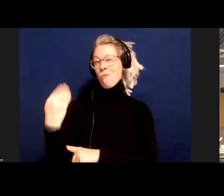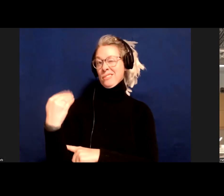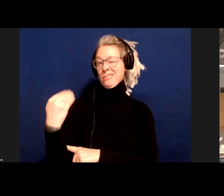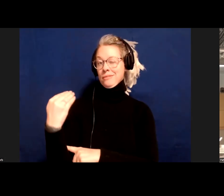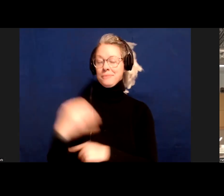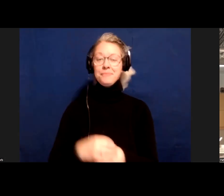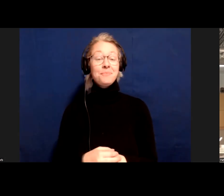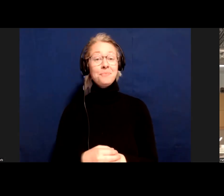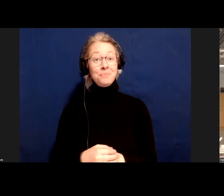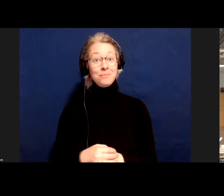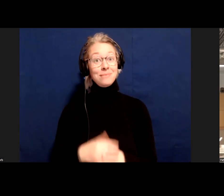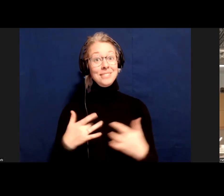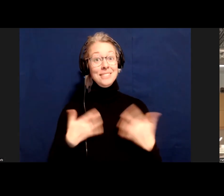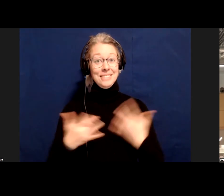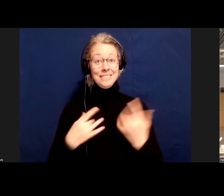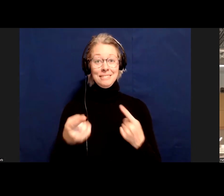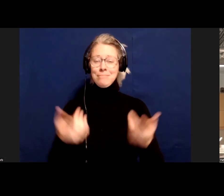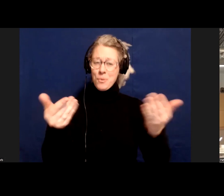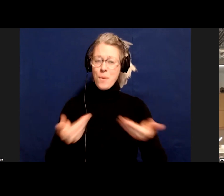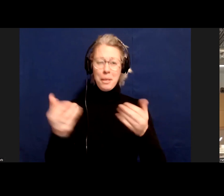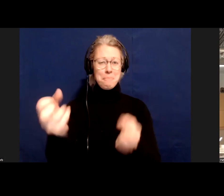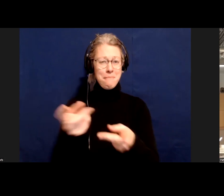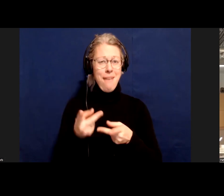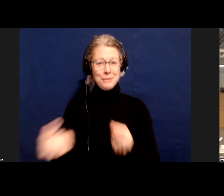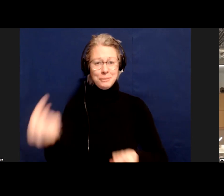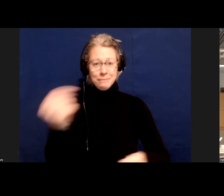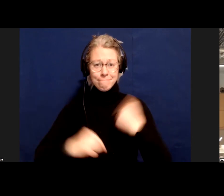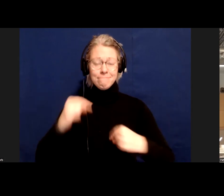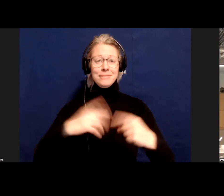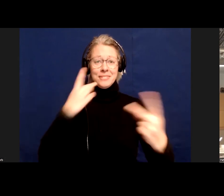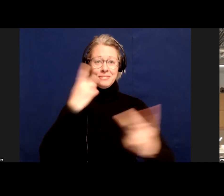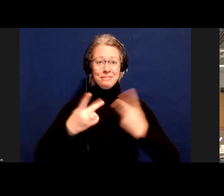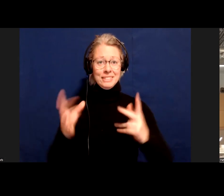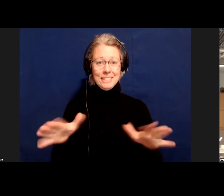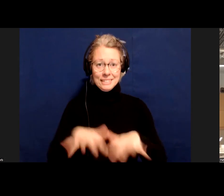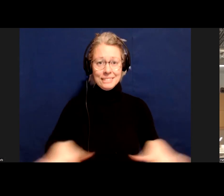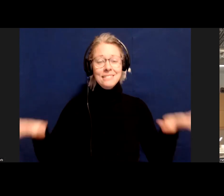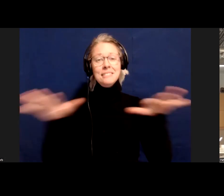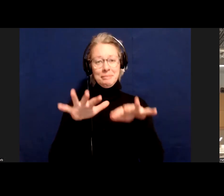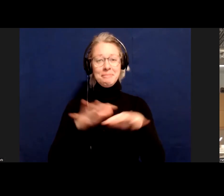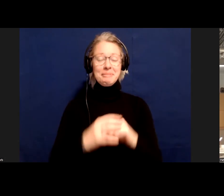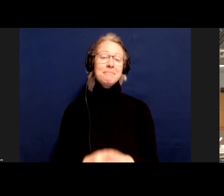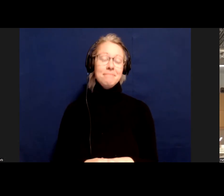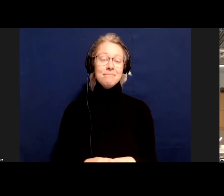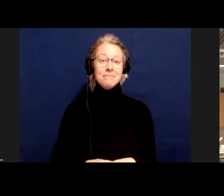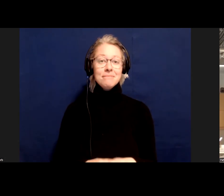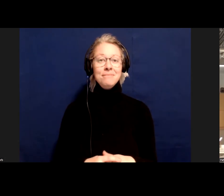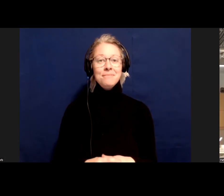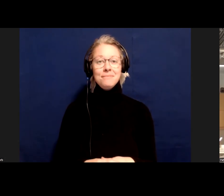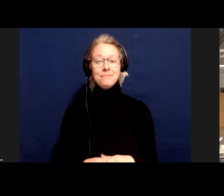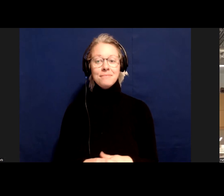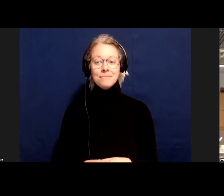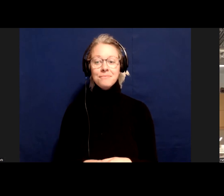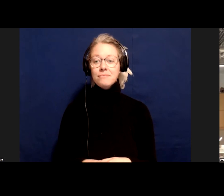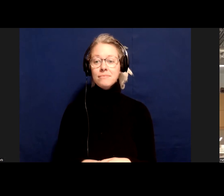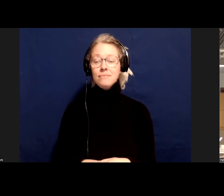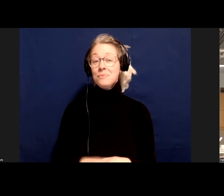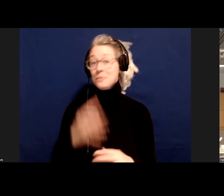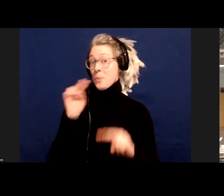to welcoming people back again into our space and being able to get to see all of you in